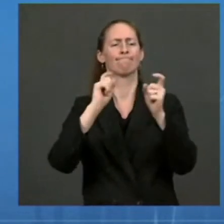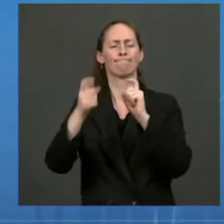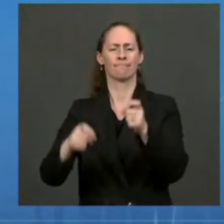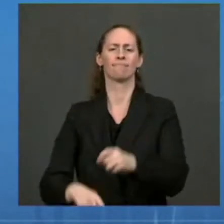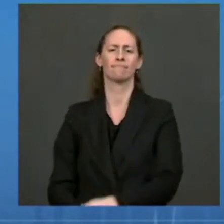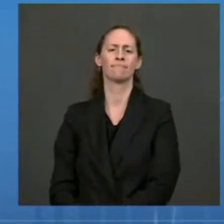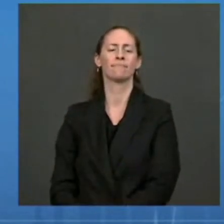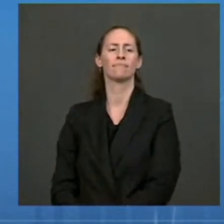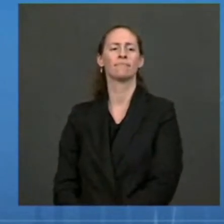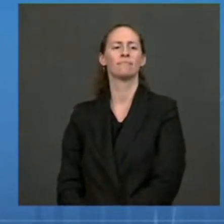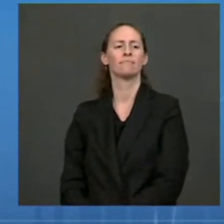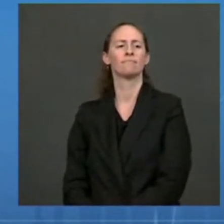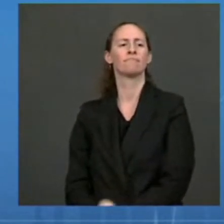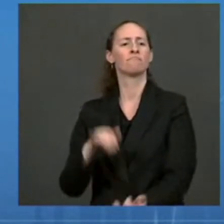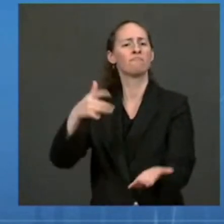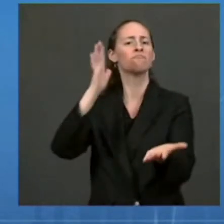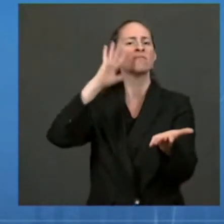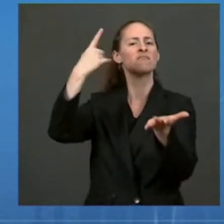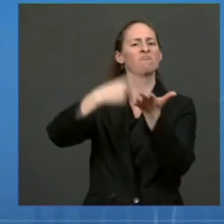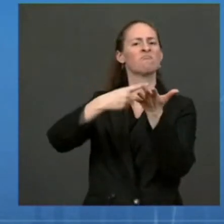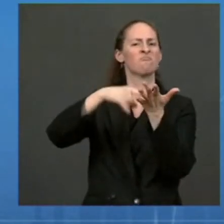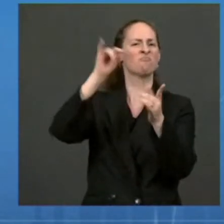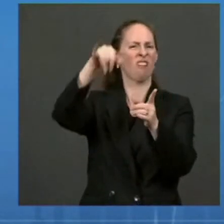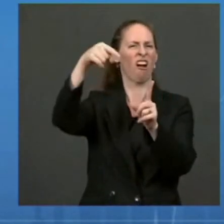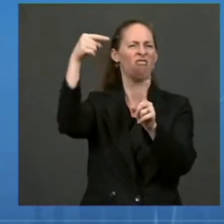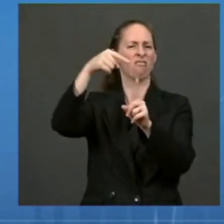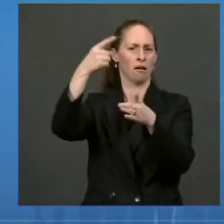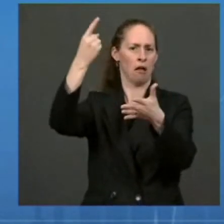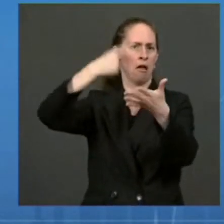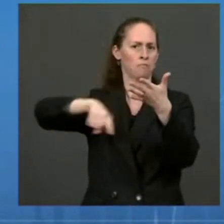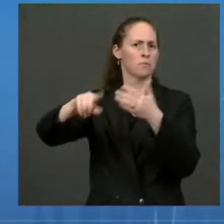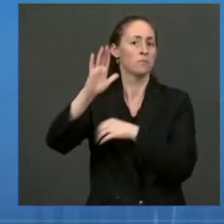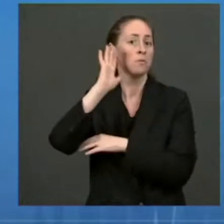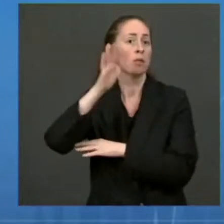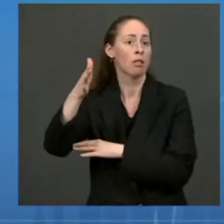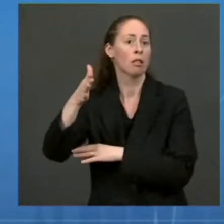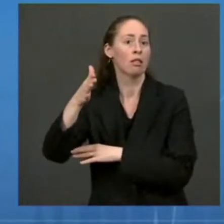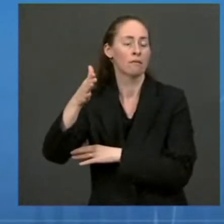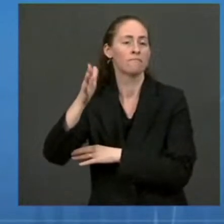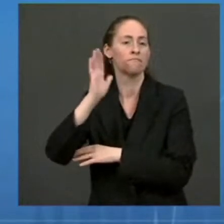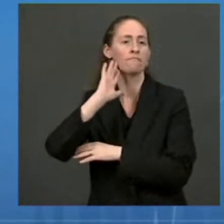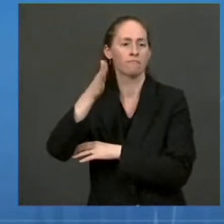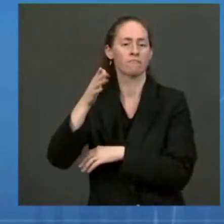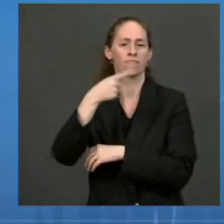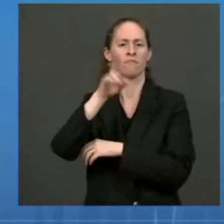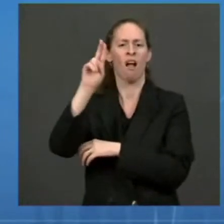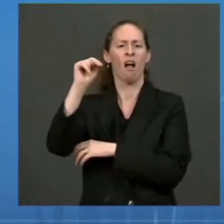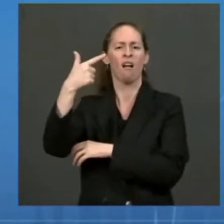NEED.